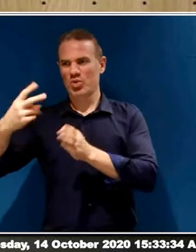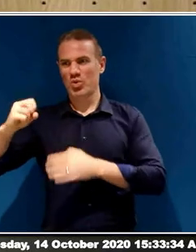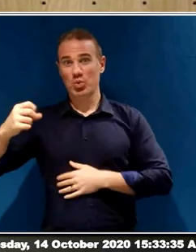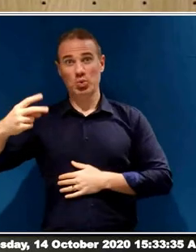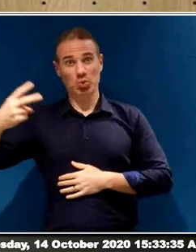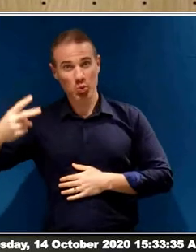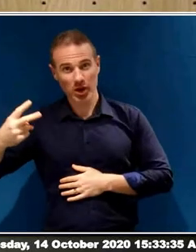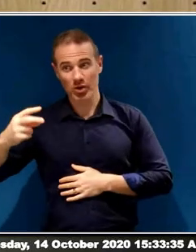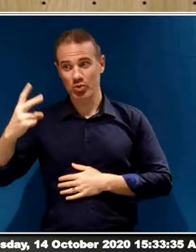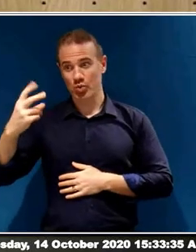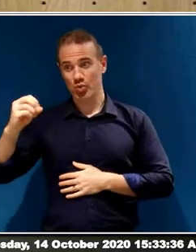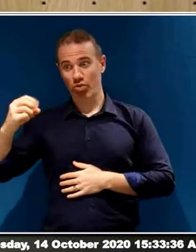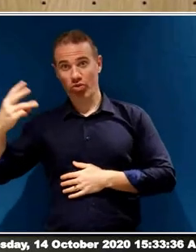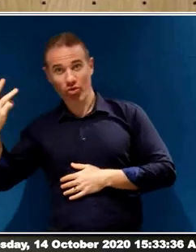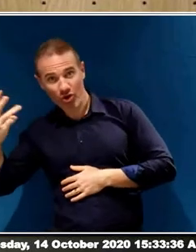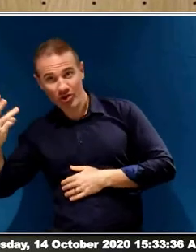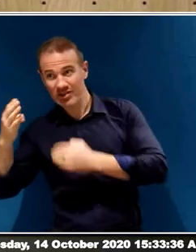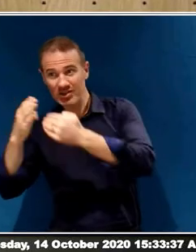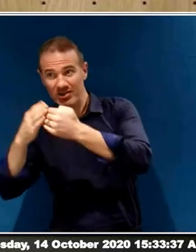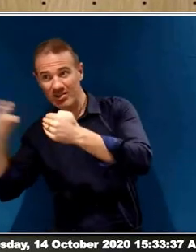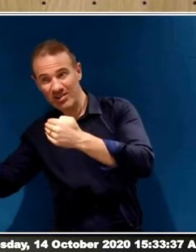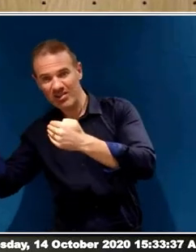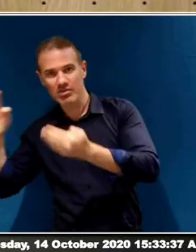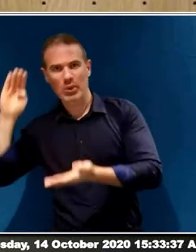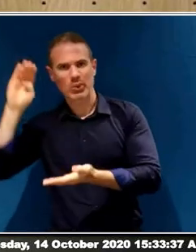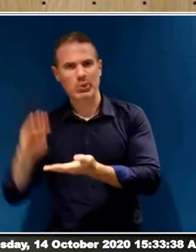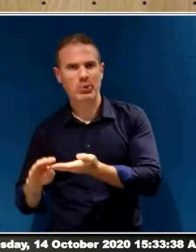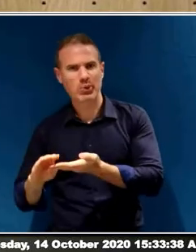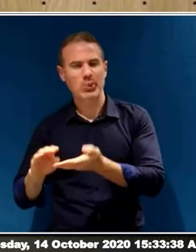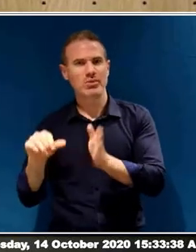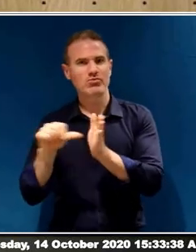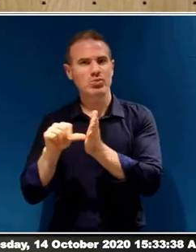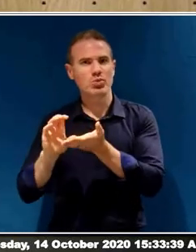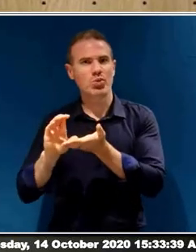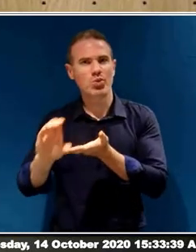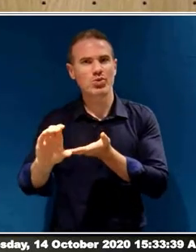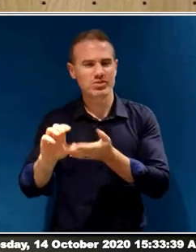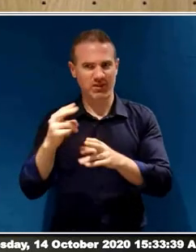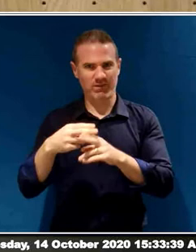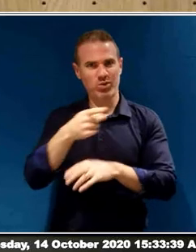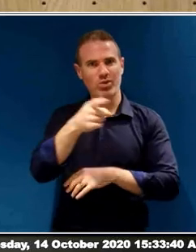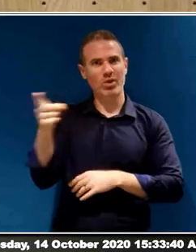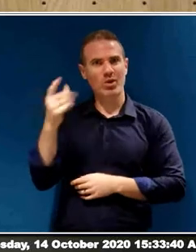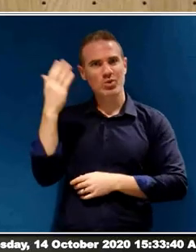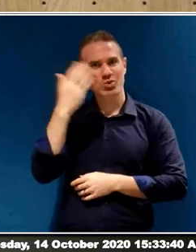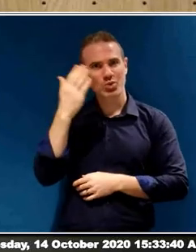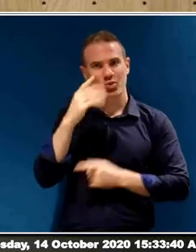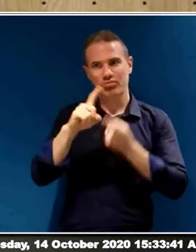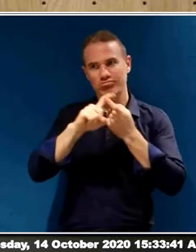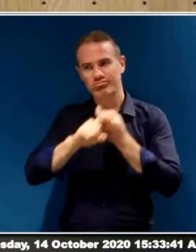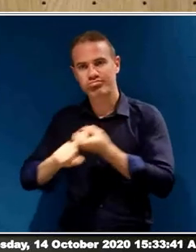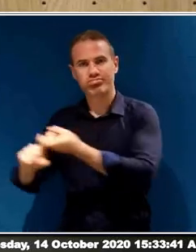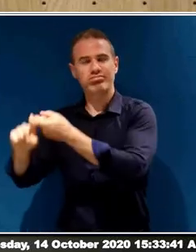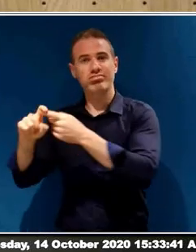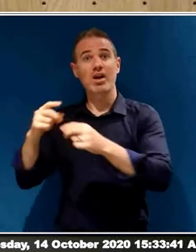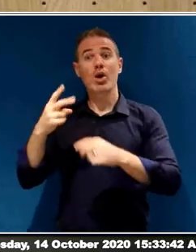for schools to continue. In 2014 and 2015 the Government again invested in school-wide